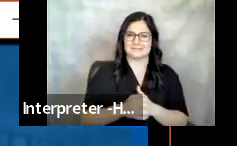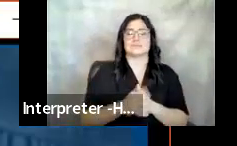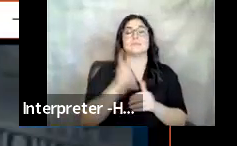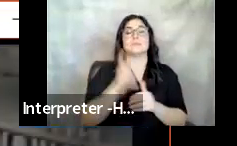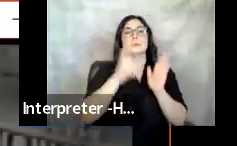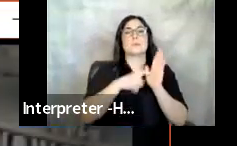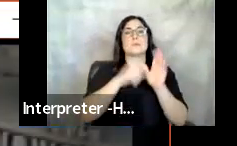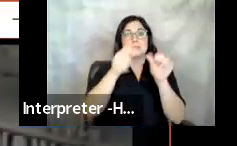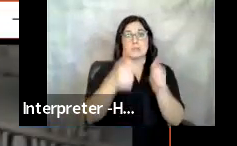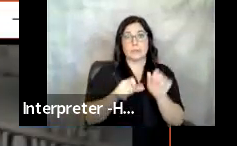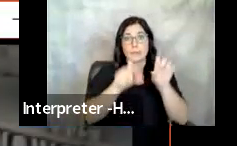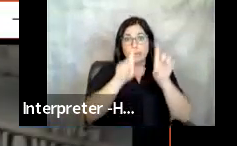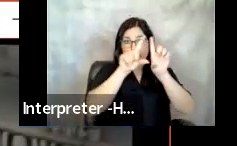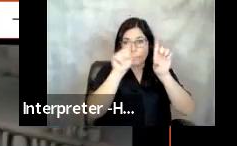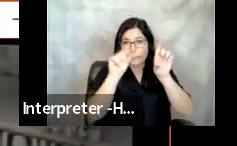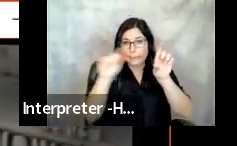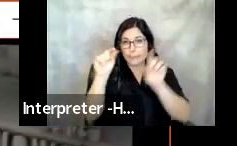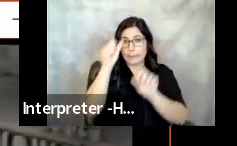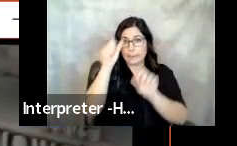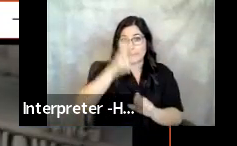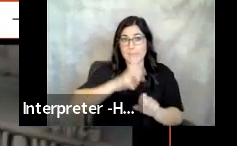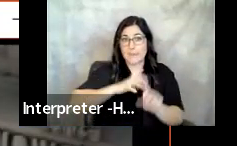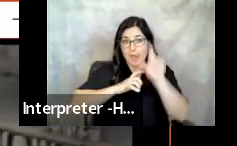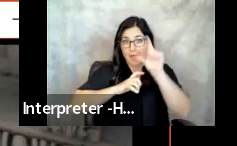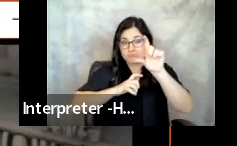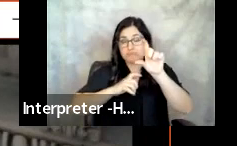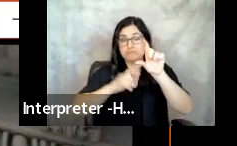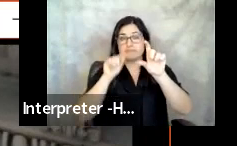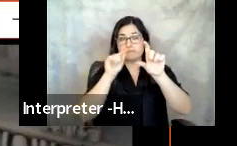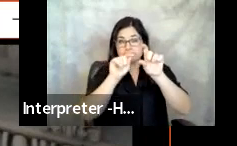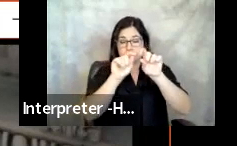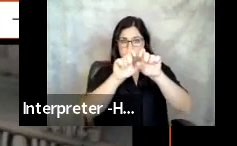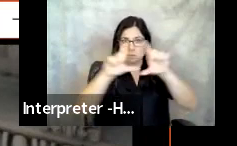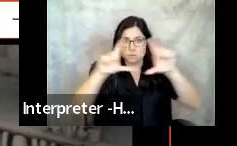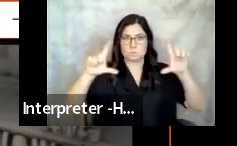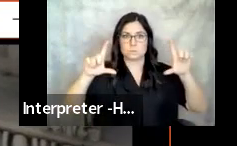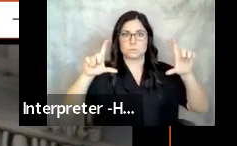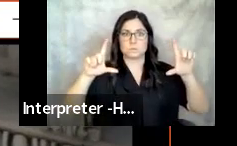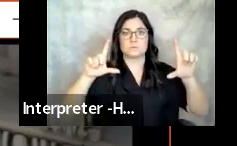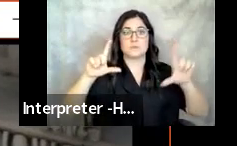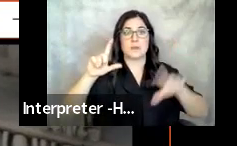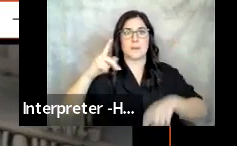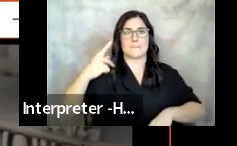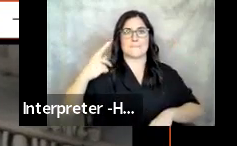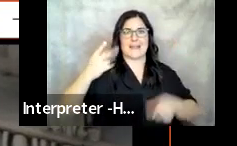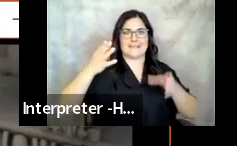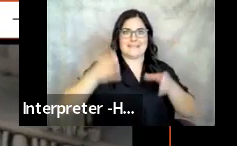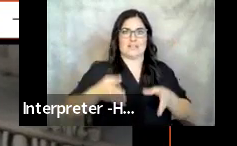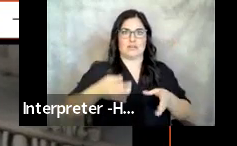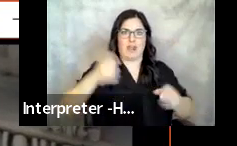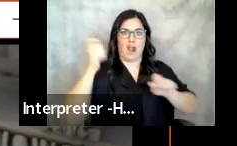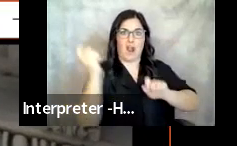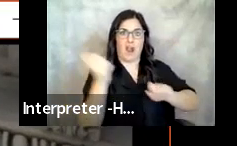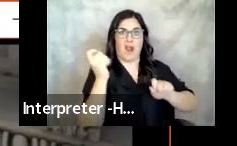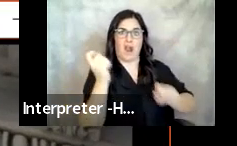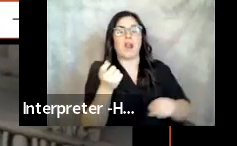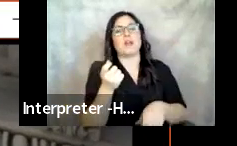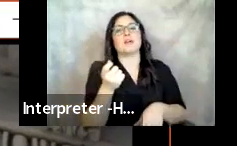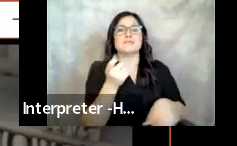Take a look at this. Here you have the pioneer. Cutting a tree down. You know, this is removing the wilderness.